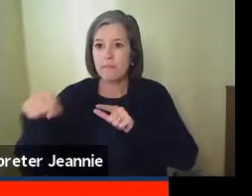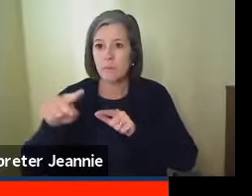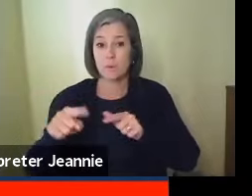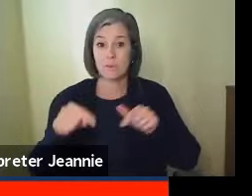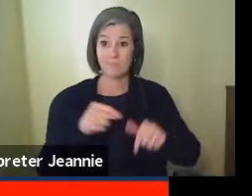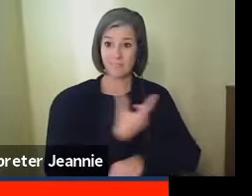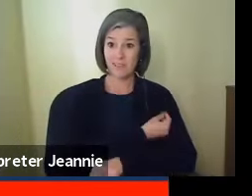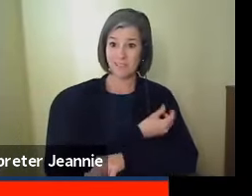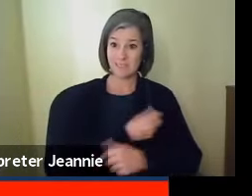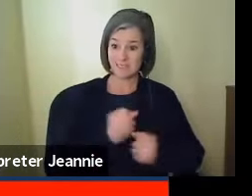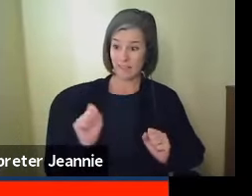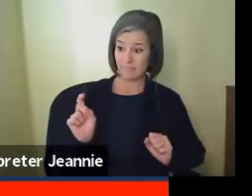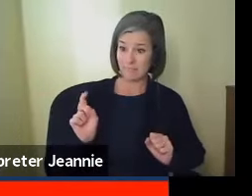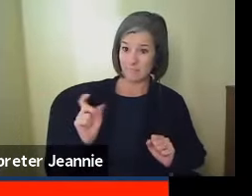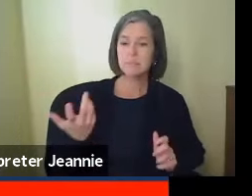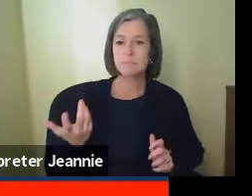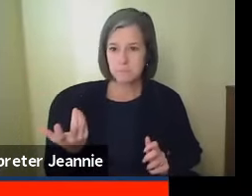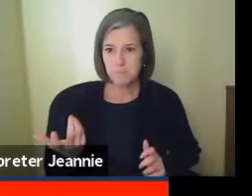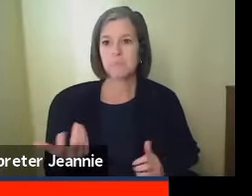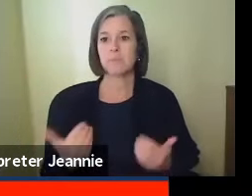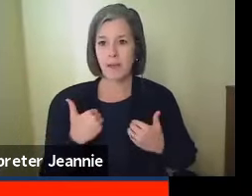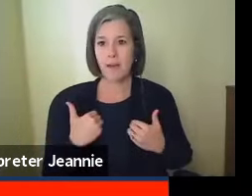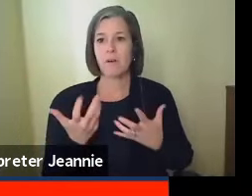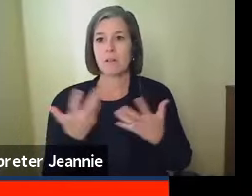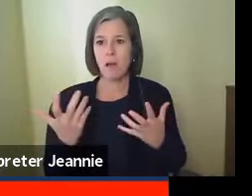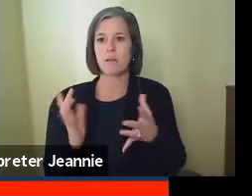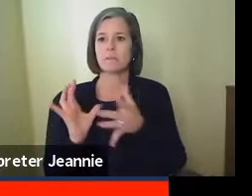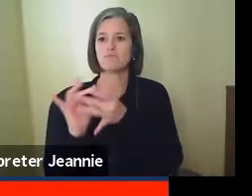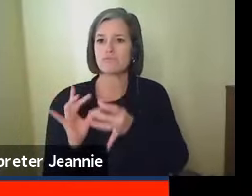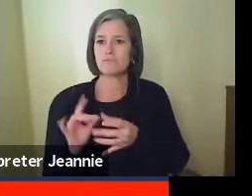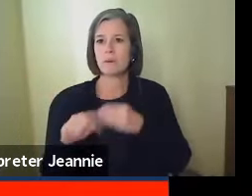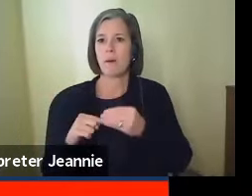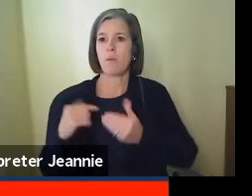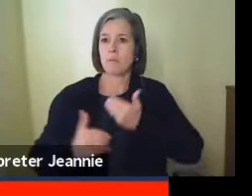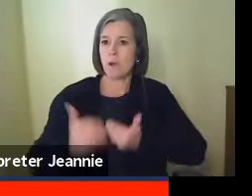And there is a lot of talk about the process being sped up and